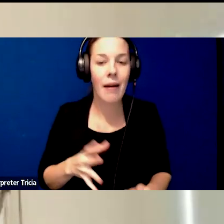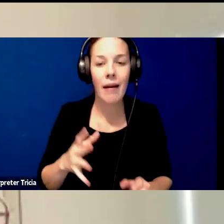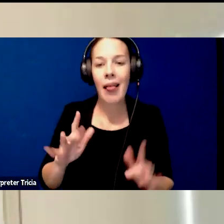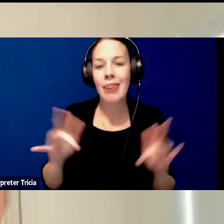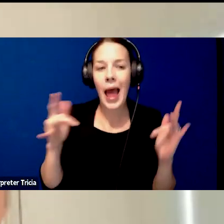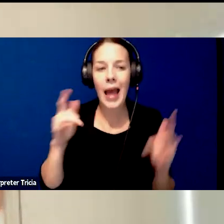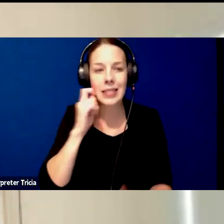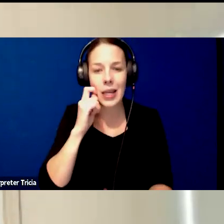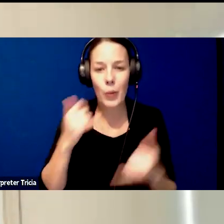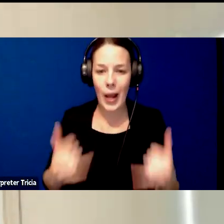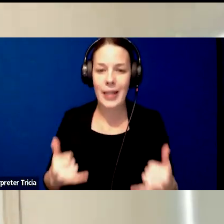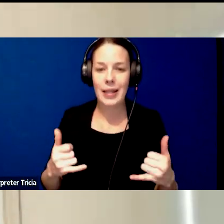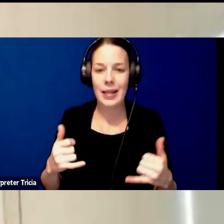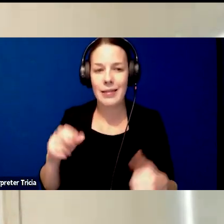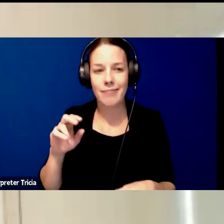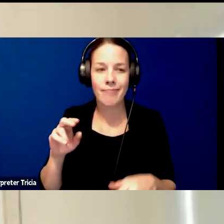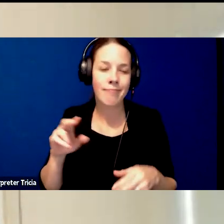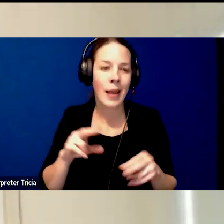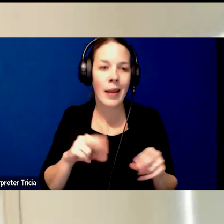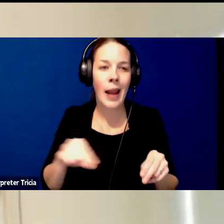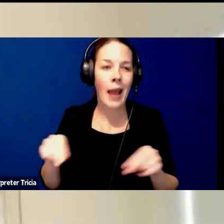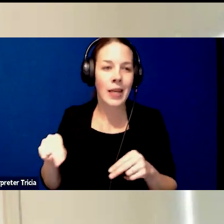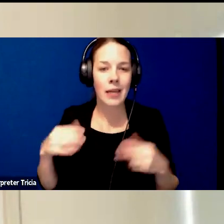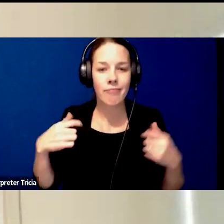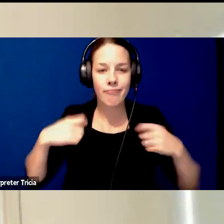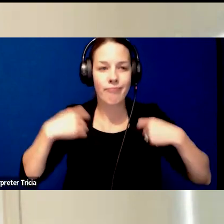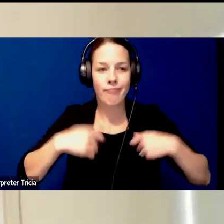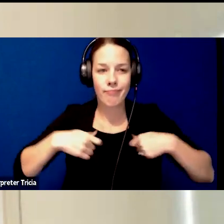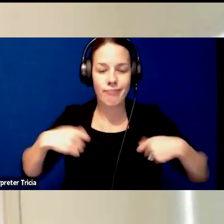Right now I have on a navy, hoodie or excuse me, sweatshirt